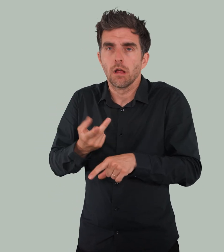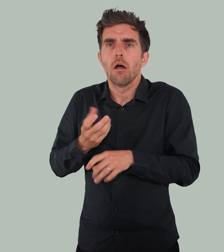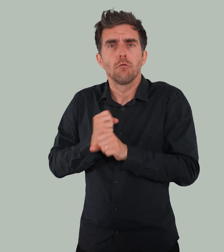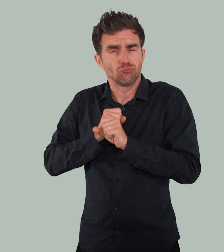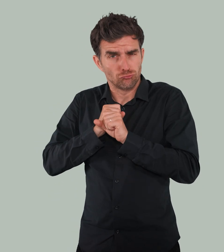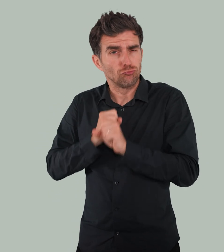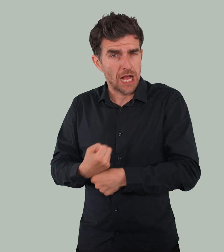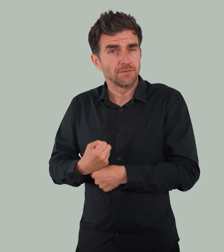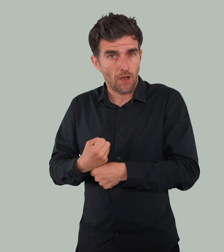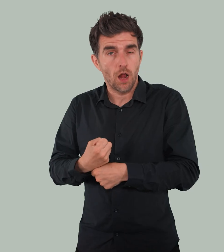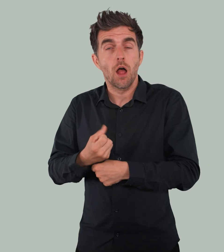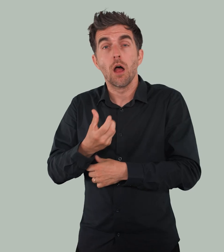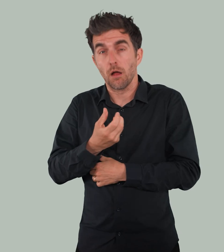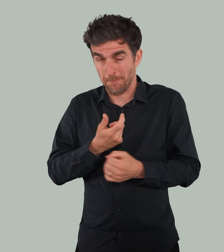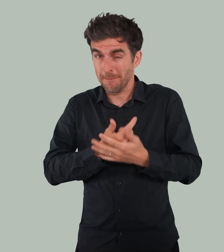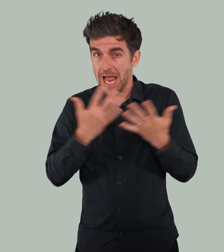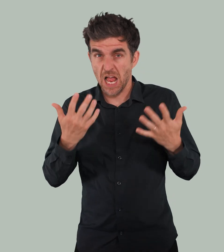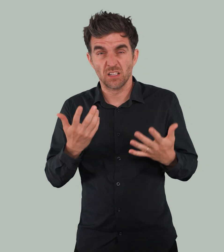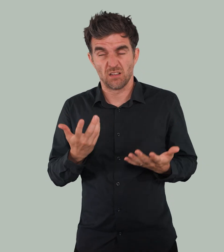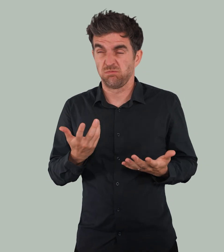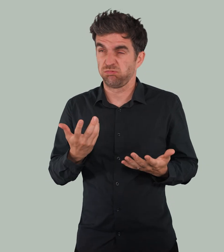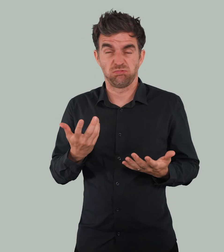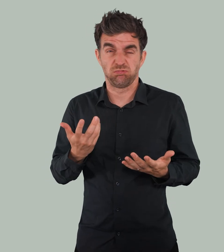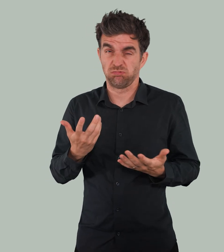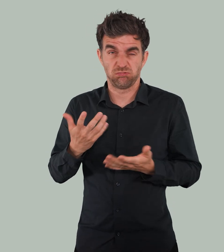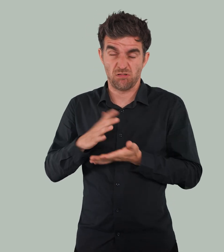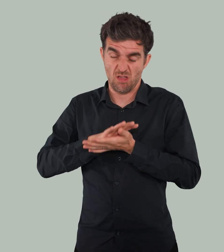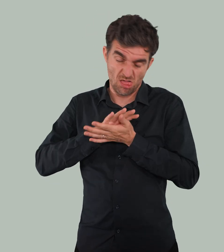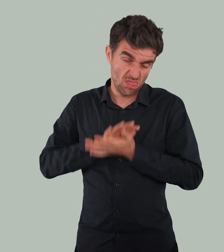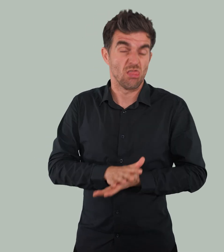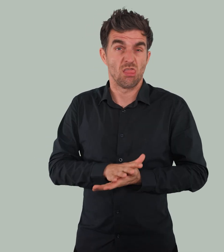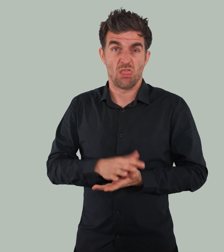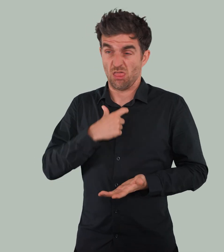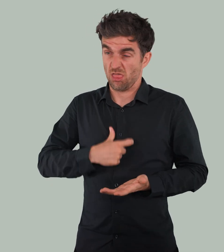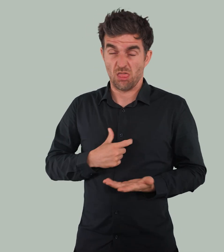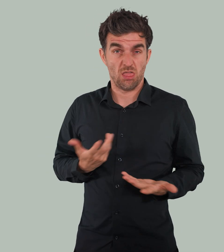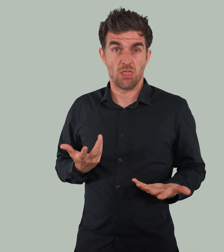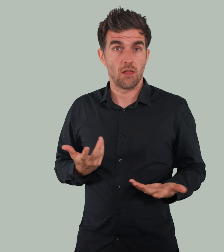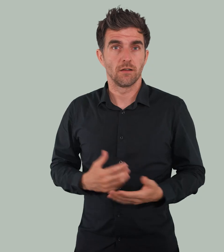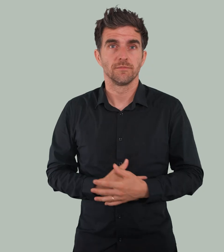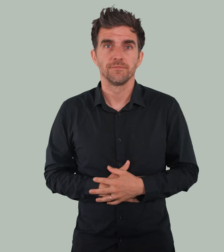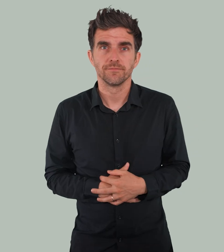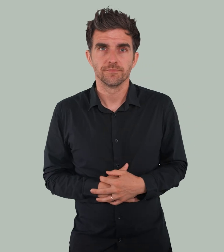stressful, and, in many cases, dehumanising.